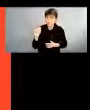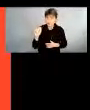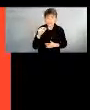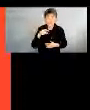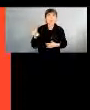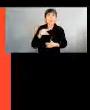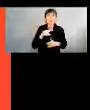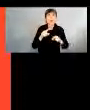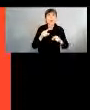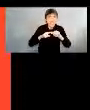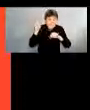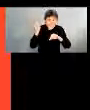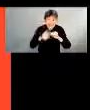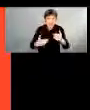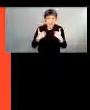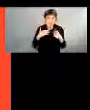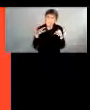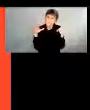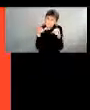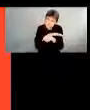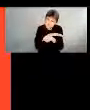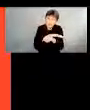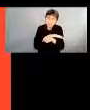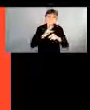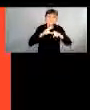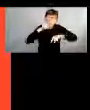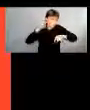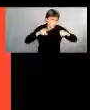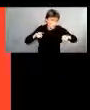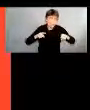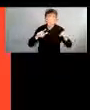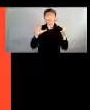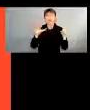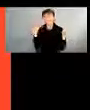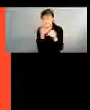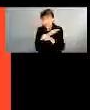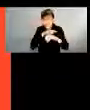diversity, inclusion, or access without focusing on equity, so I thought I’d share our current